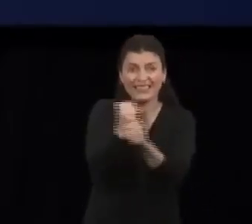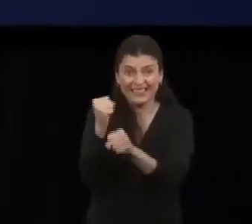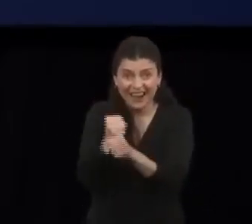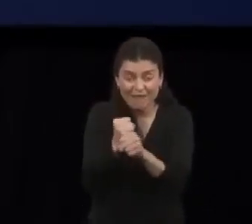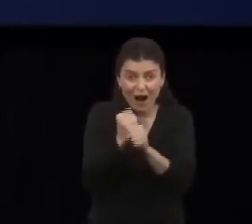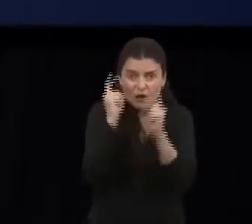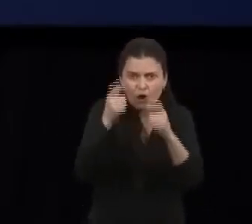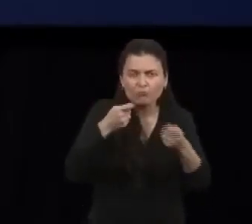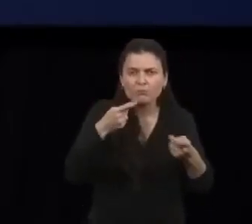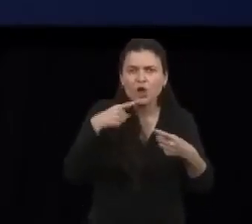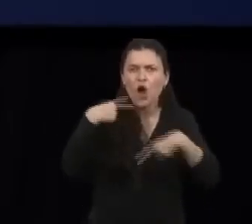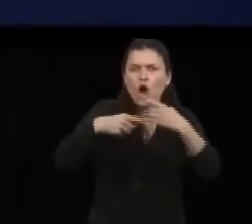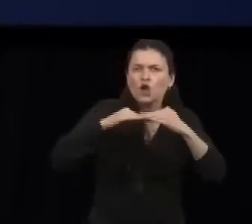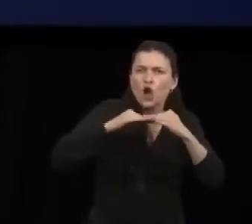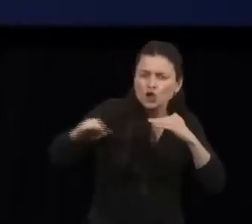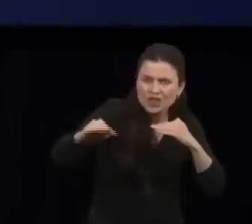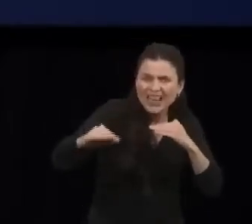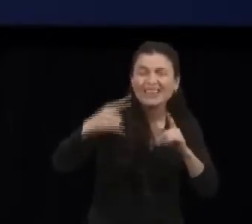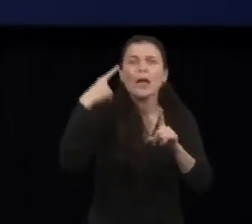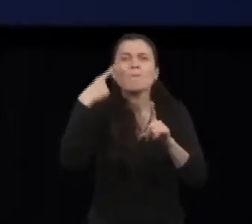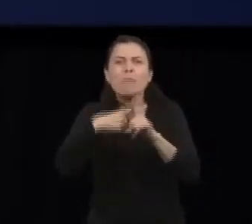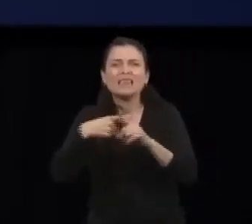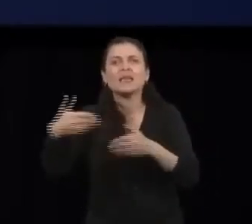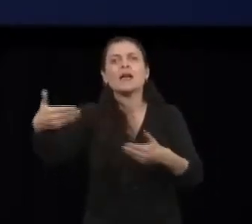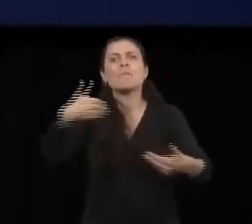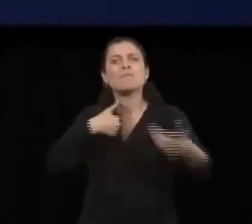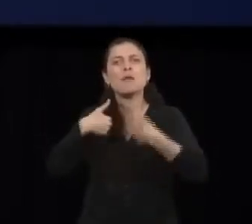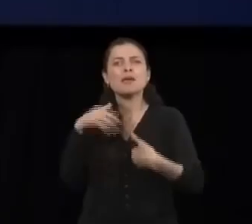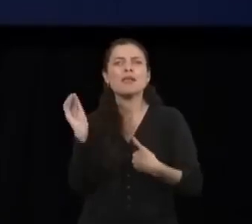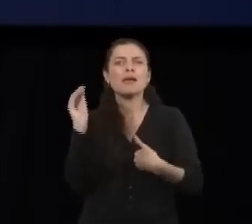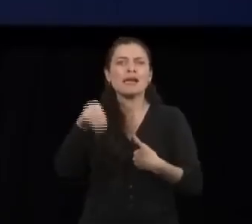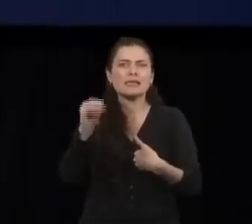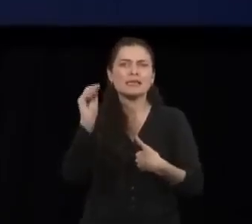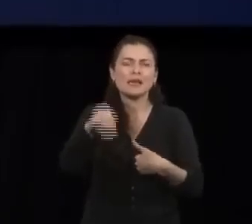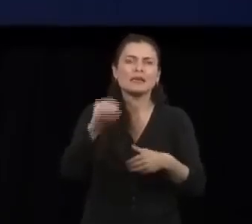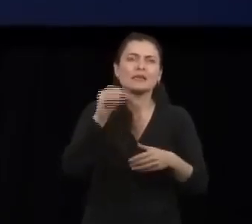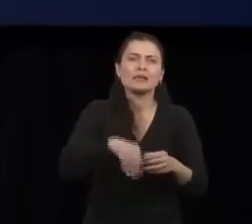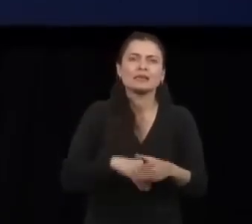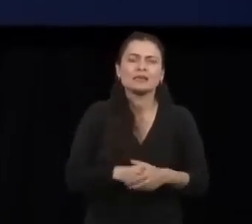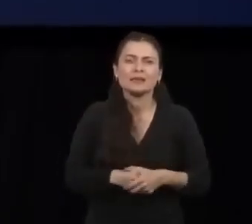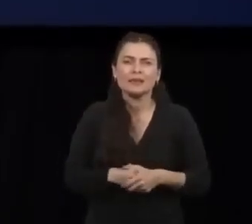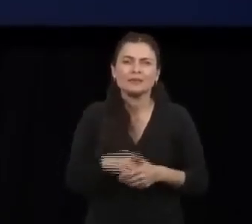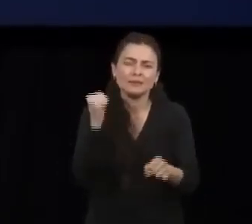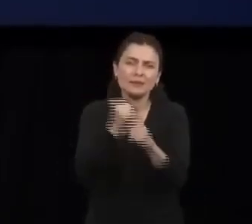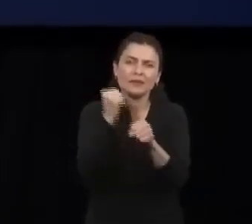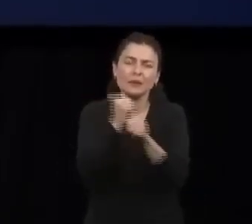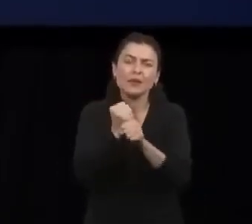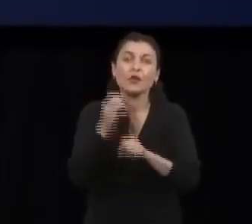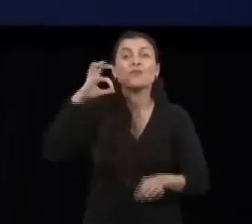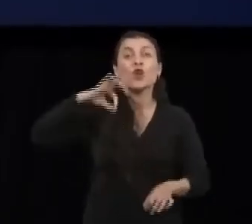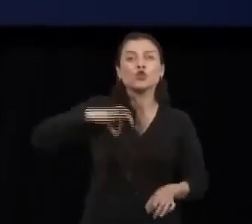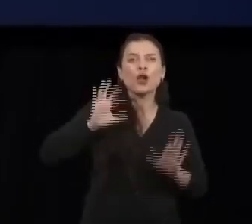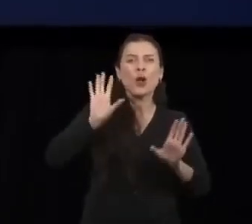linked to the added demand. And in the money market